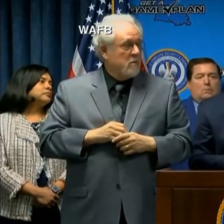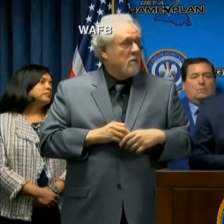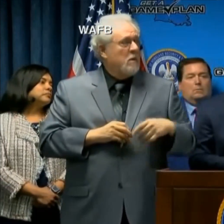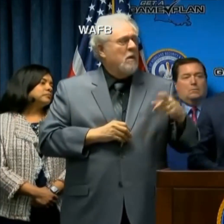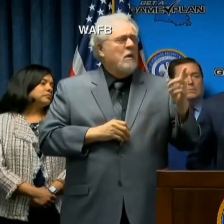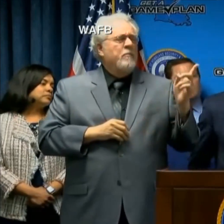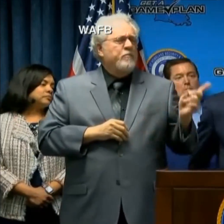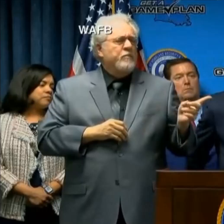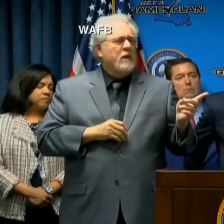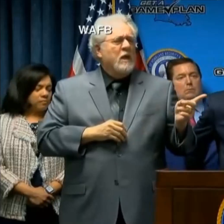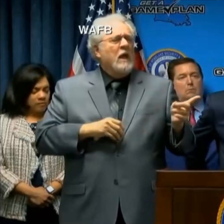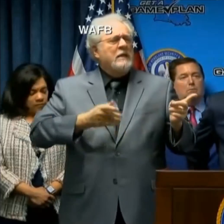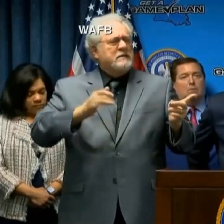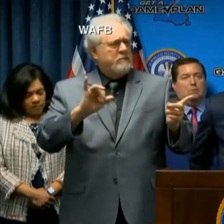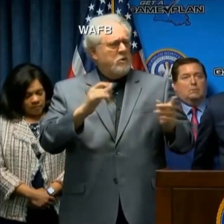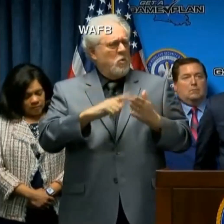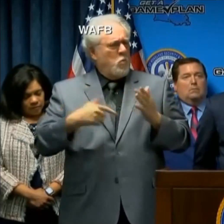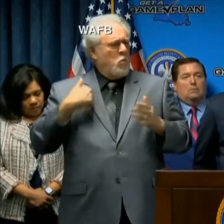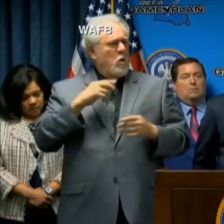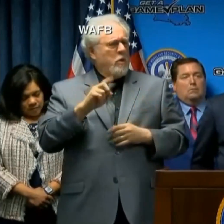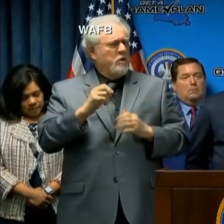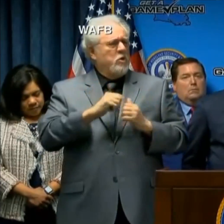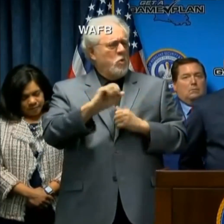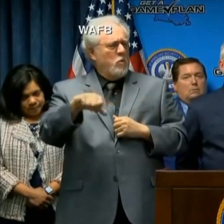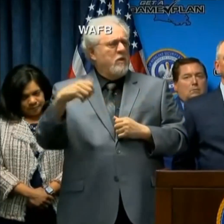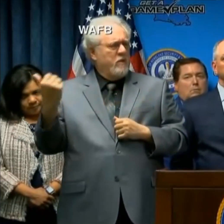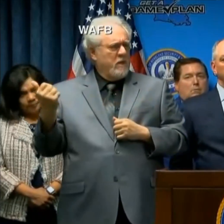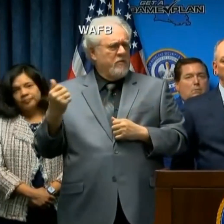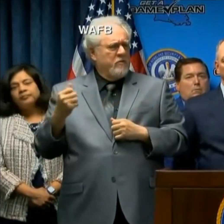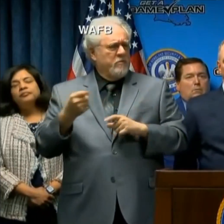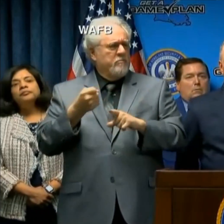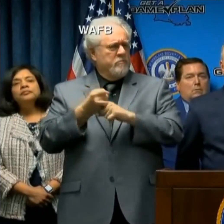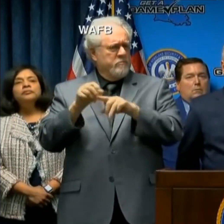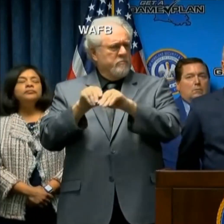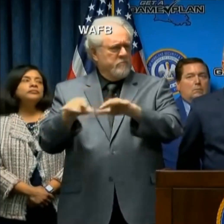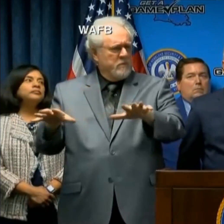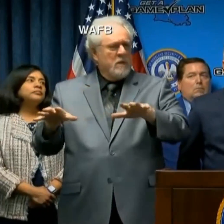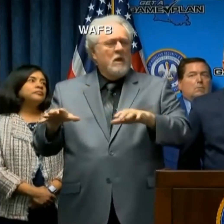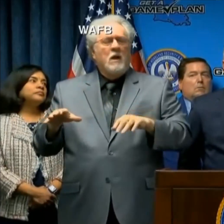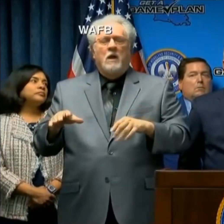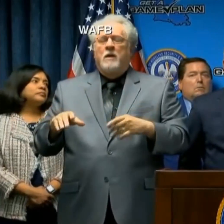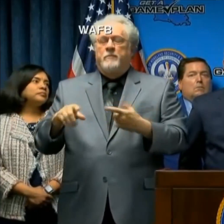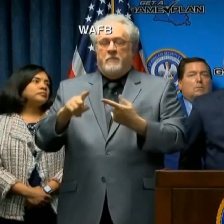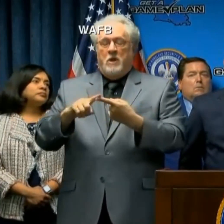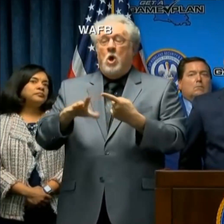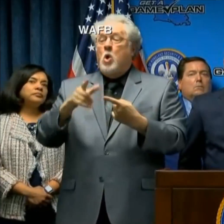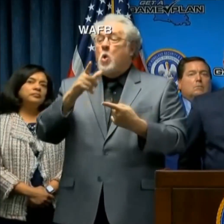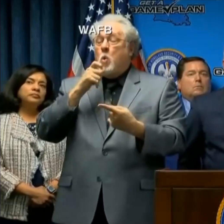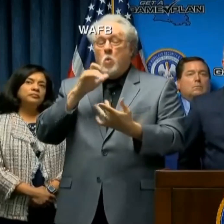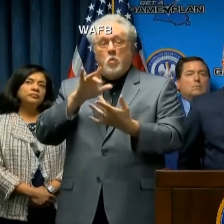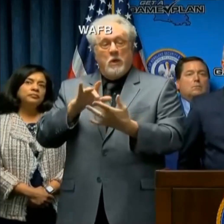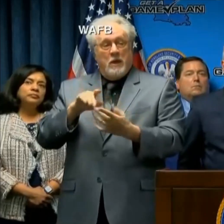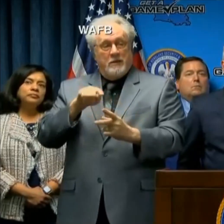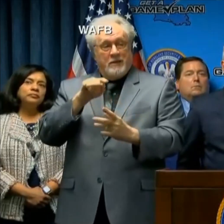and so similar to what we do with with other outbreaks what we're really trying to do immediately is find out who might have come into contact close contact